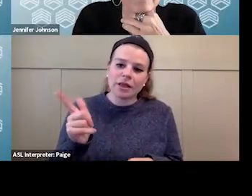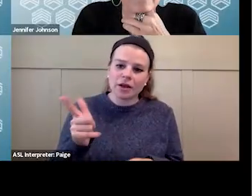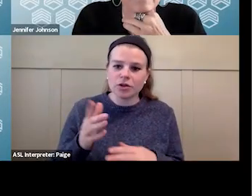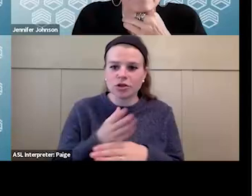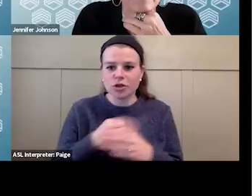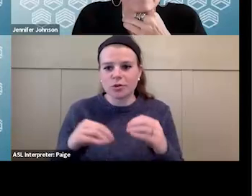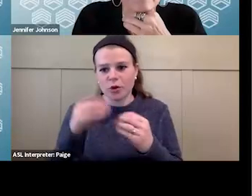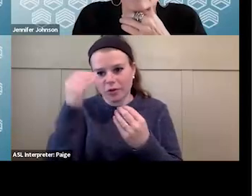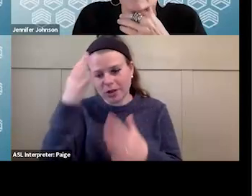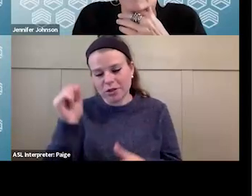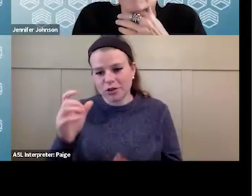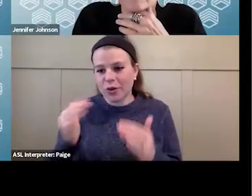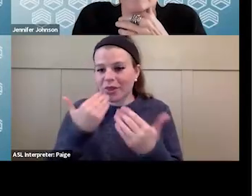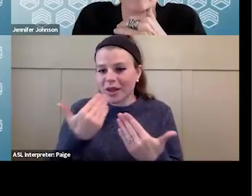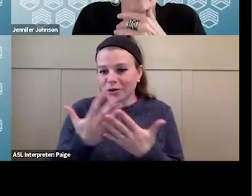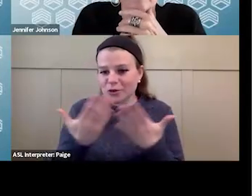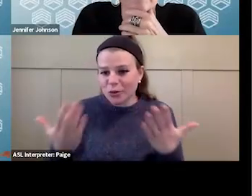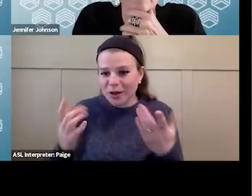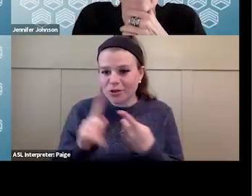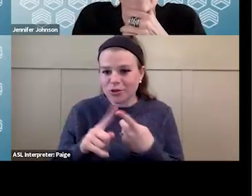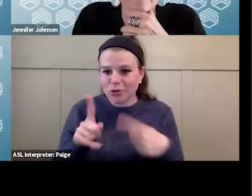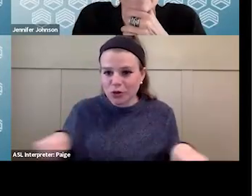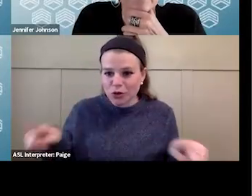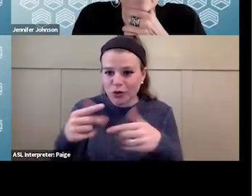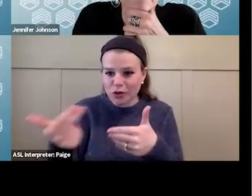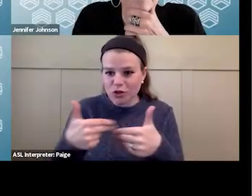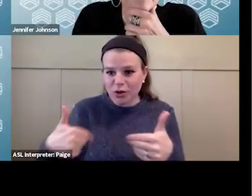Uh, so thank you so much, uh, to all of you for joining us this afternoon,